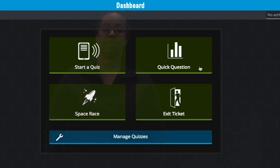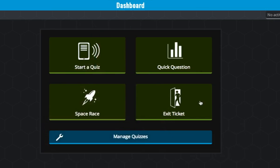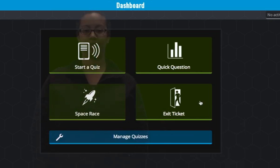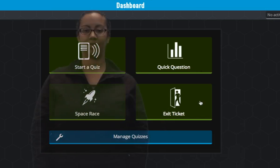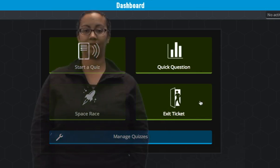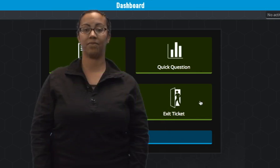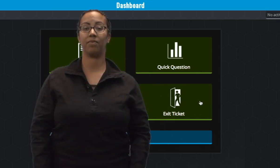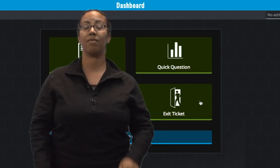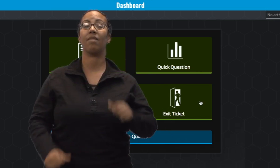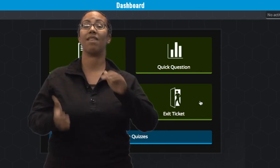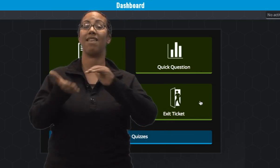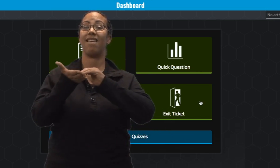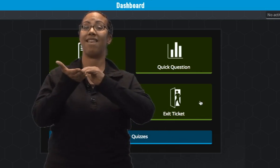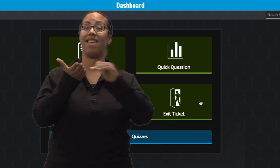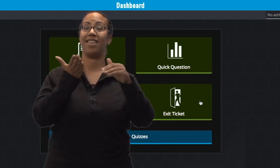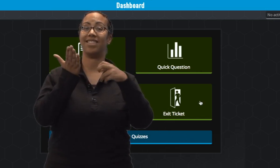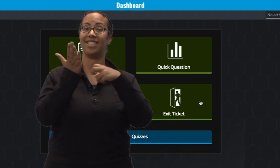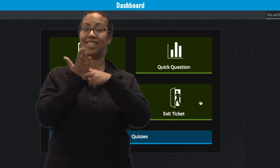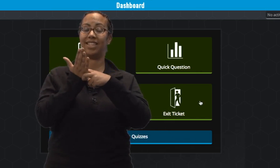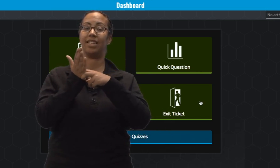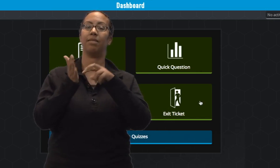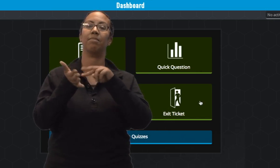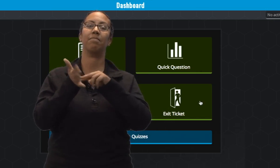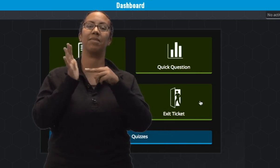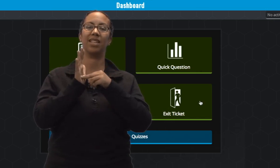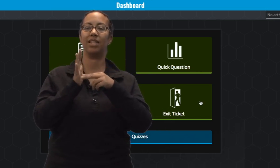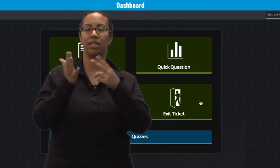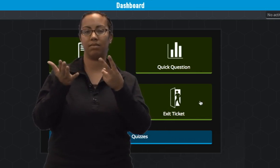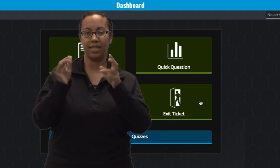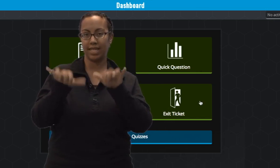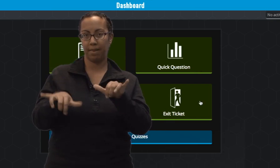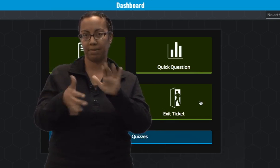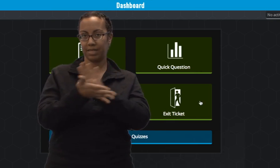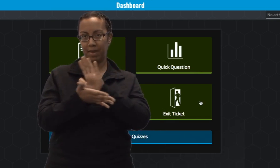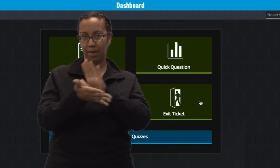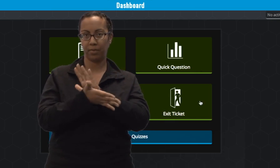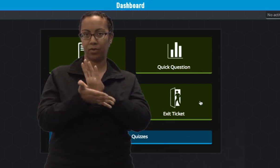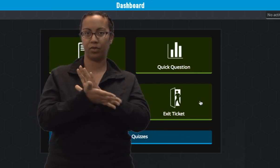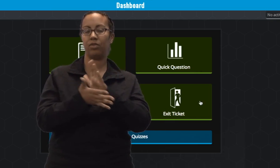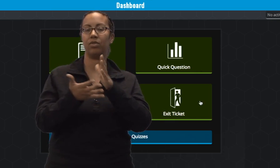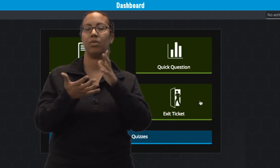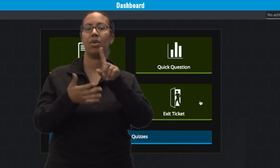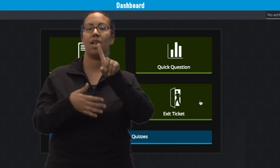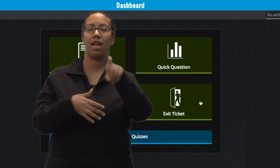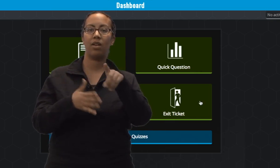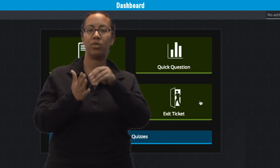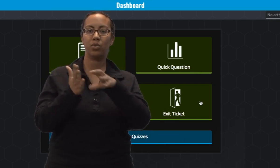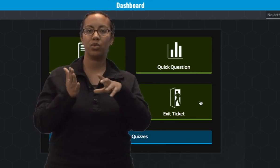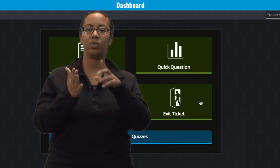An exit ticket means just like you would use with paper.